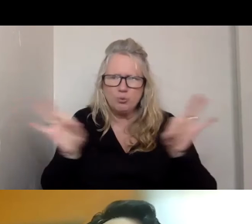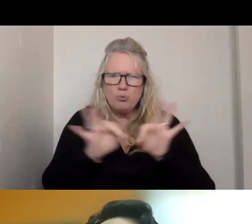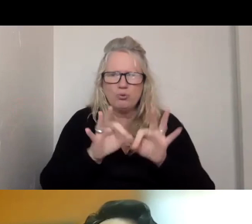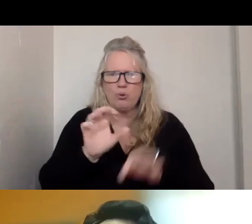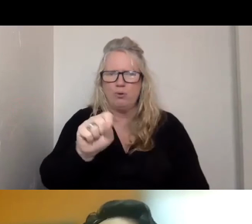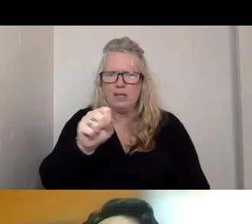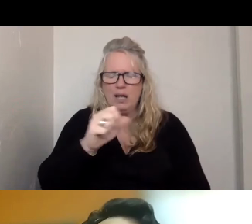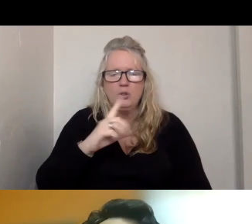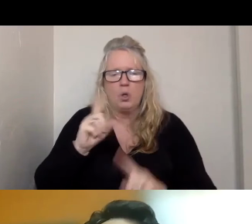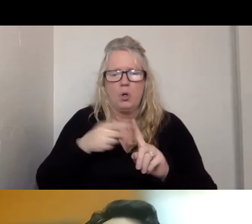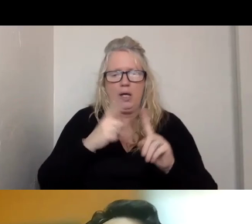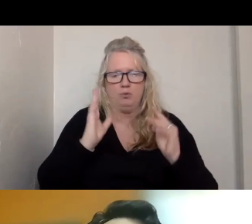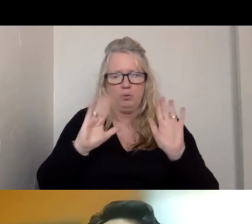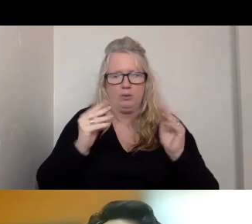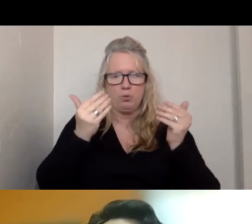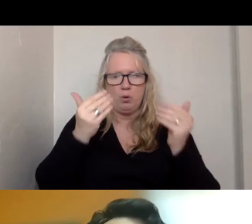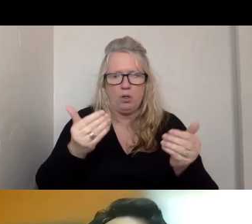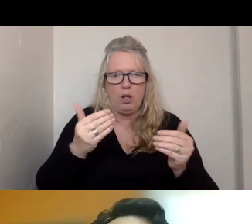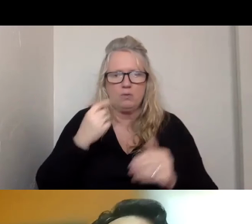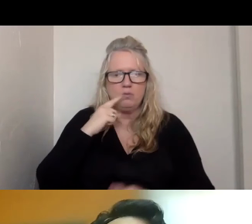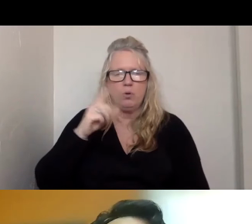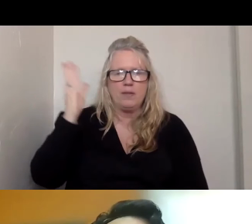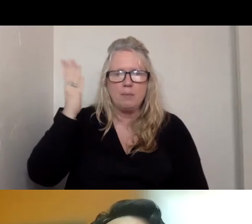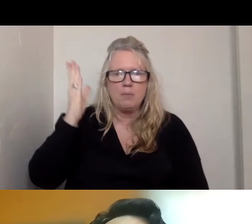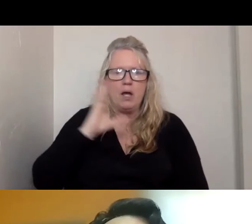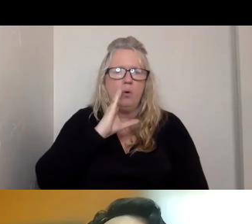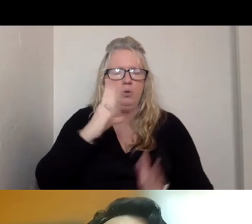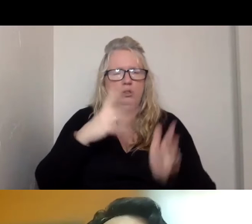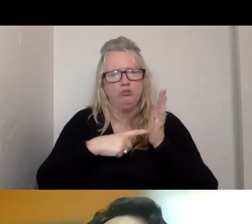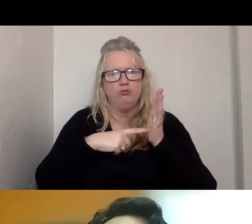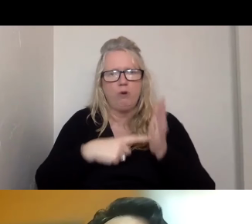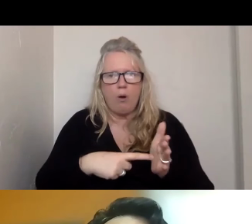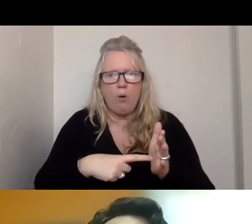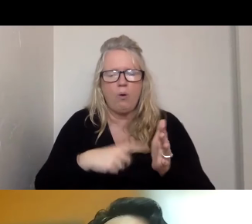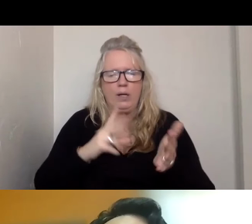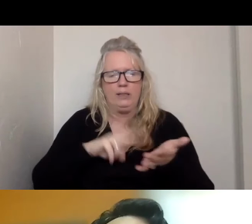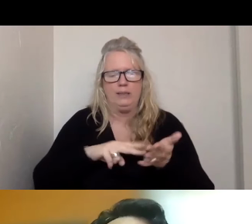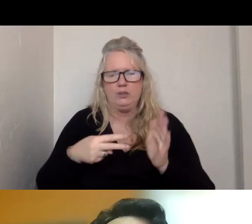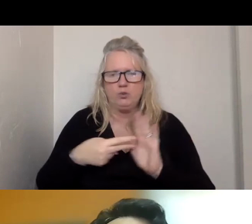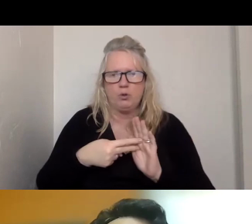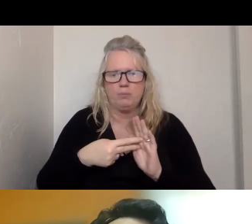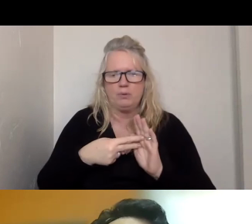AS WE GO ALONG TODAY, I WILL SHOW YOU HOW THAT LOOKS.